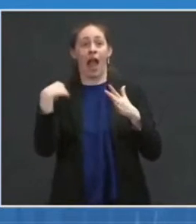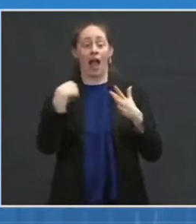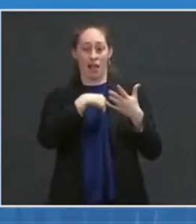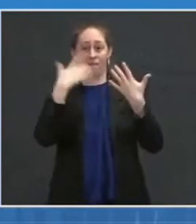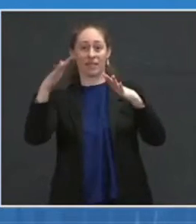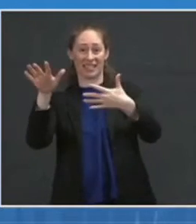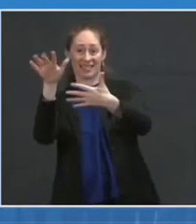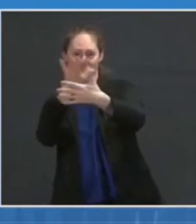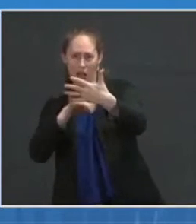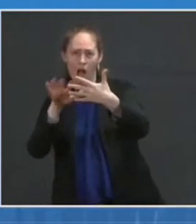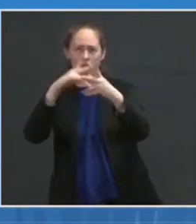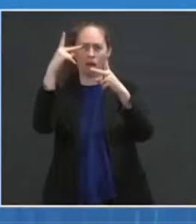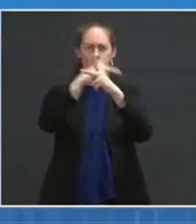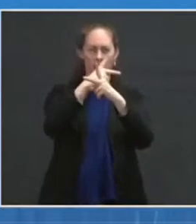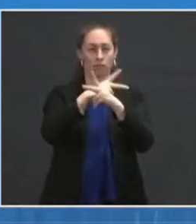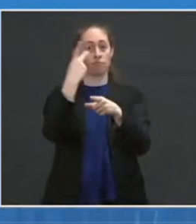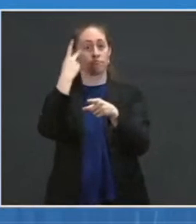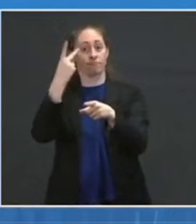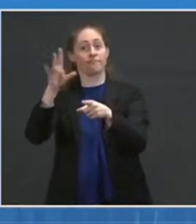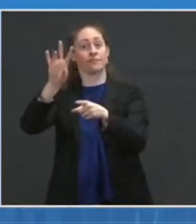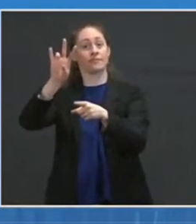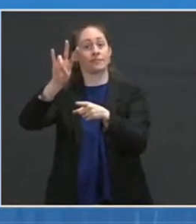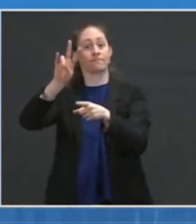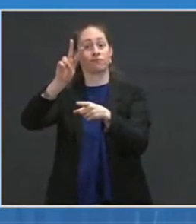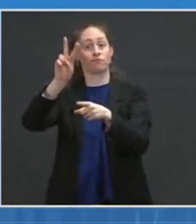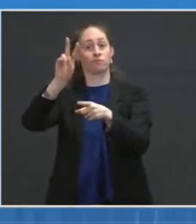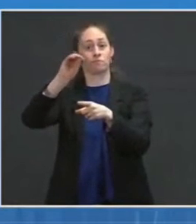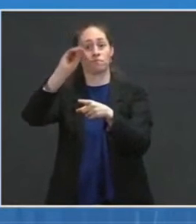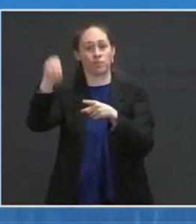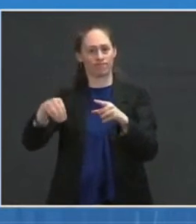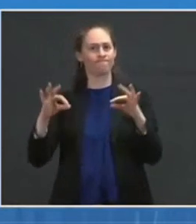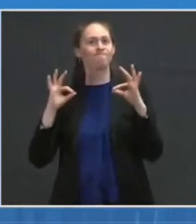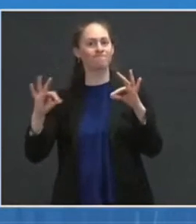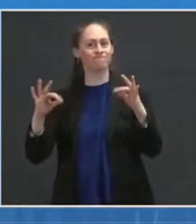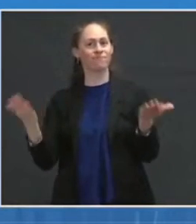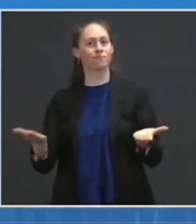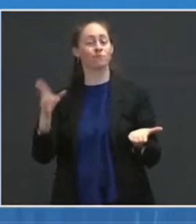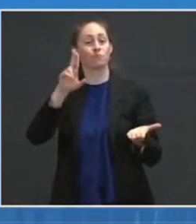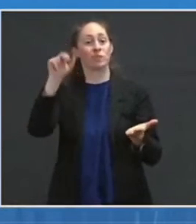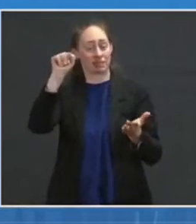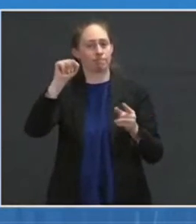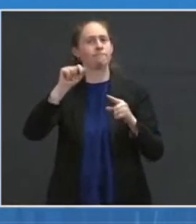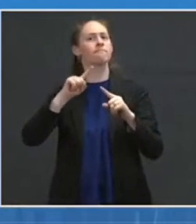RIGHT NOW AS WE SPEAK THE DATA FROM THE STUDY, WHICH YOU KNOW,